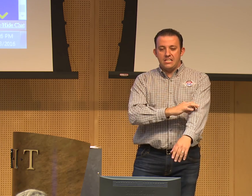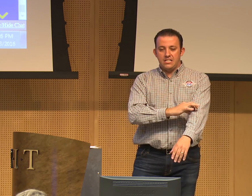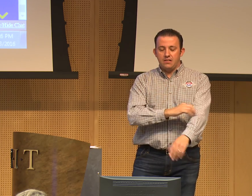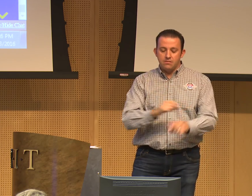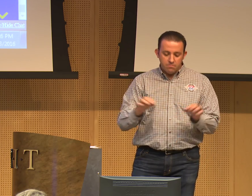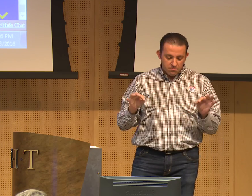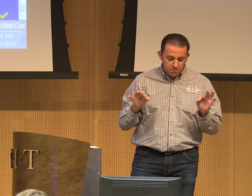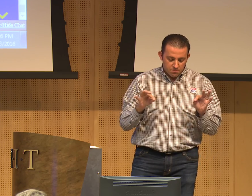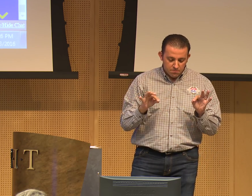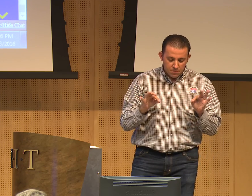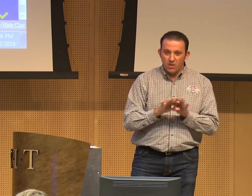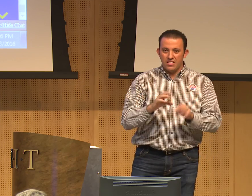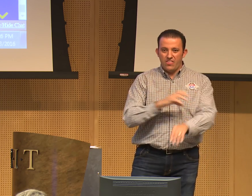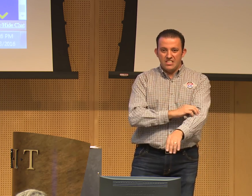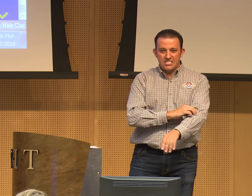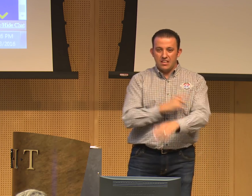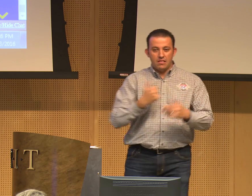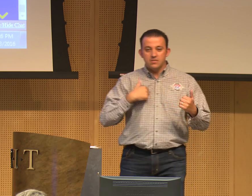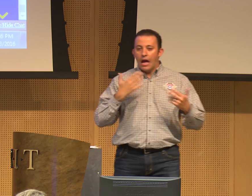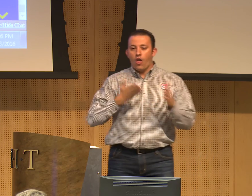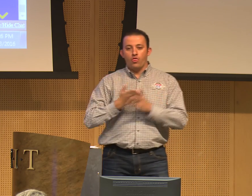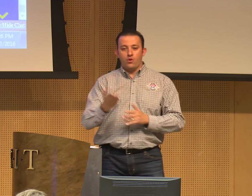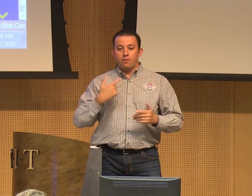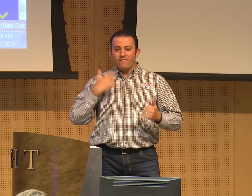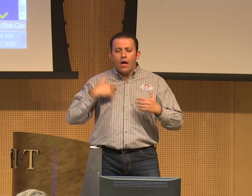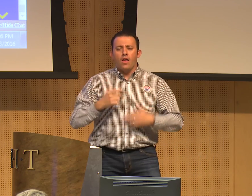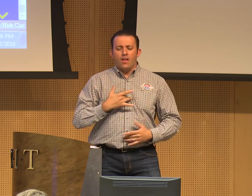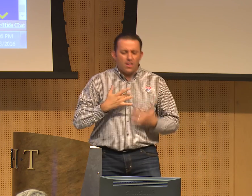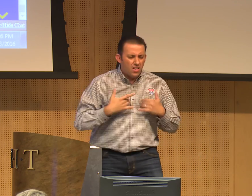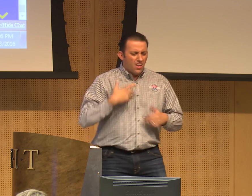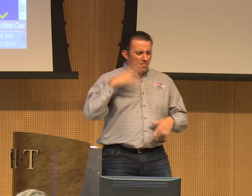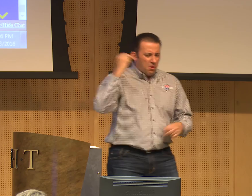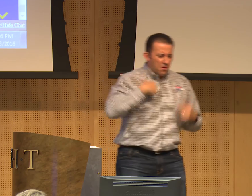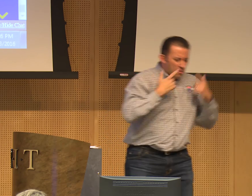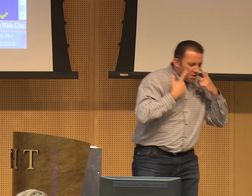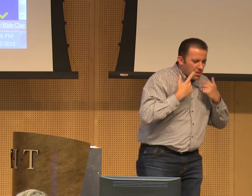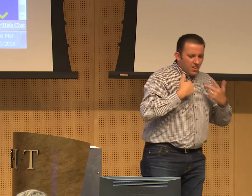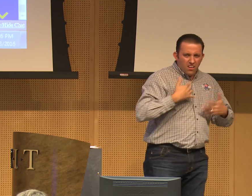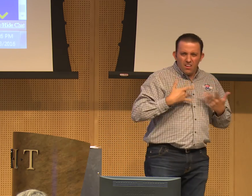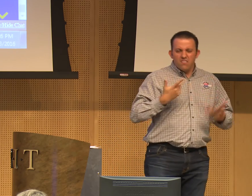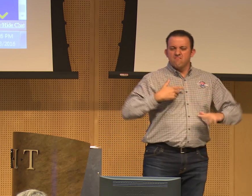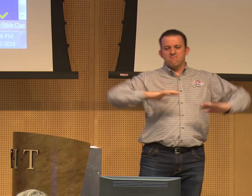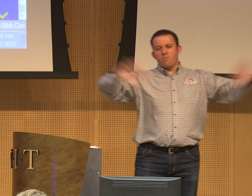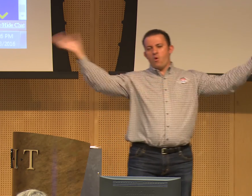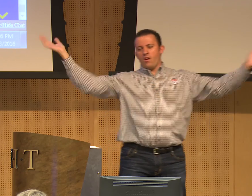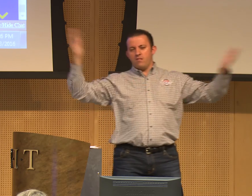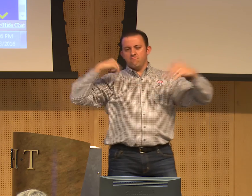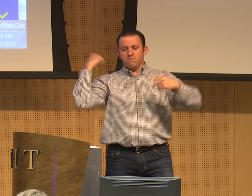You need thick skin, absolutely. You know, there are things that used to make me worry and panic,